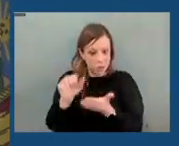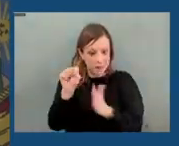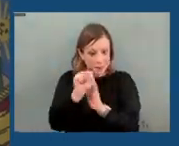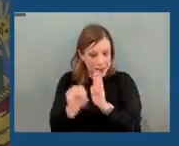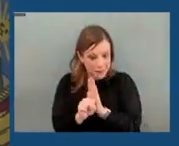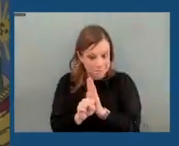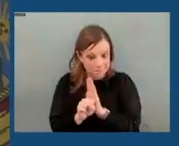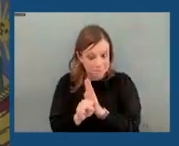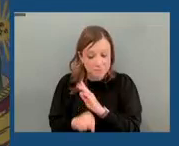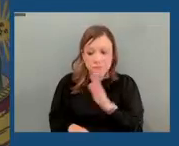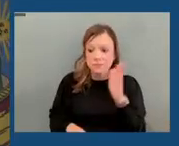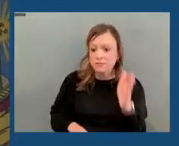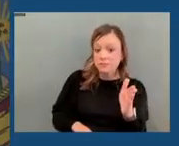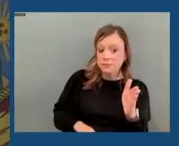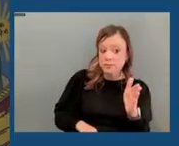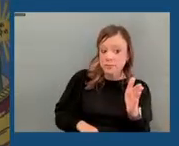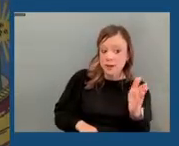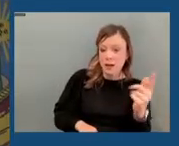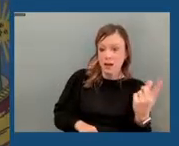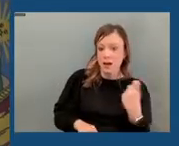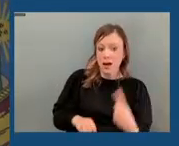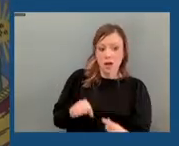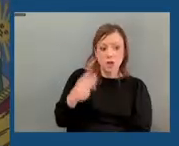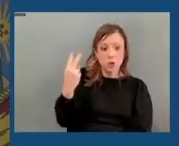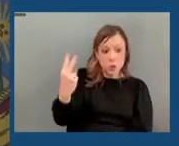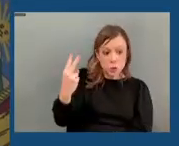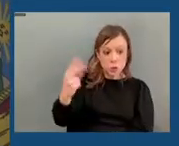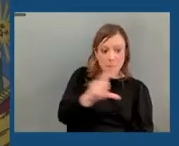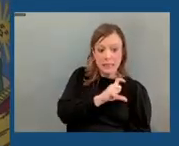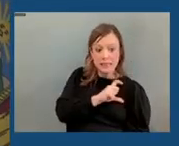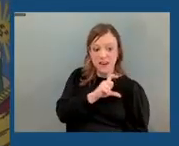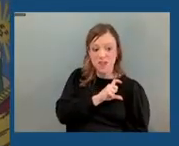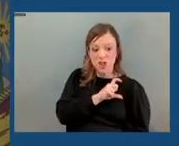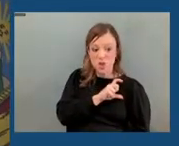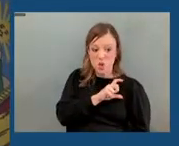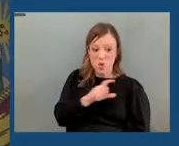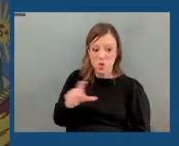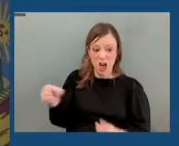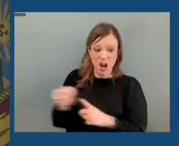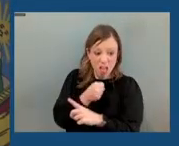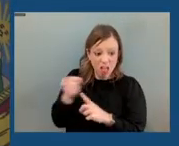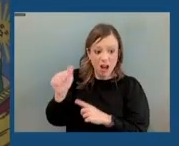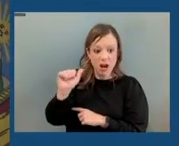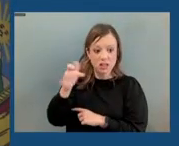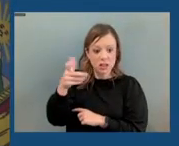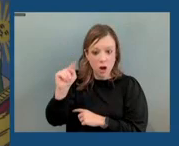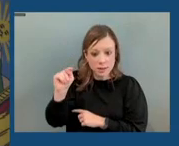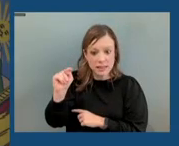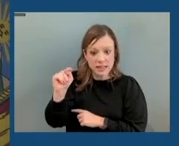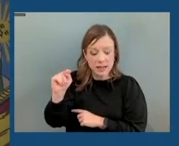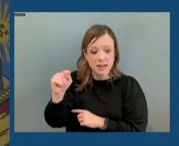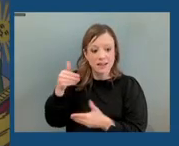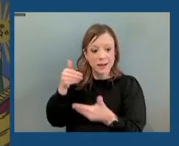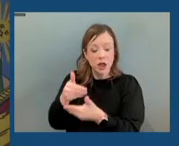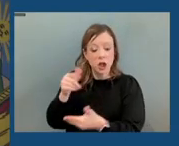two police officers who were assaulted in your Times Square by a group of individuals who are migrants. Um,